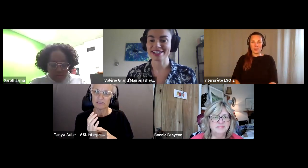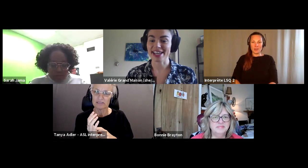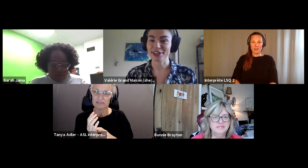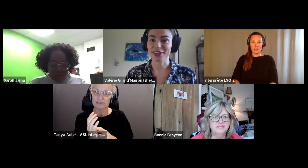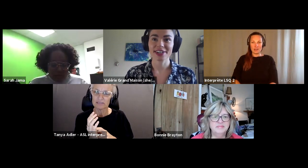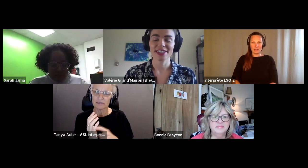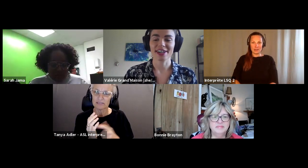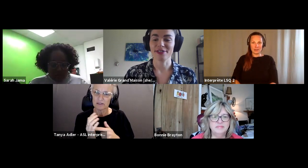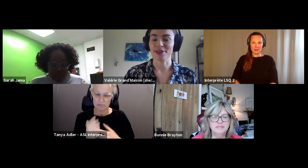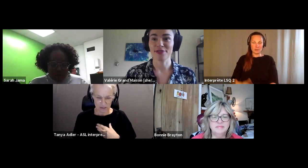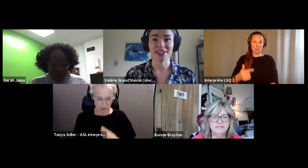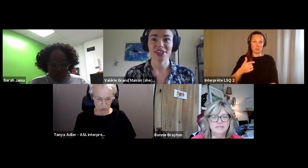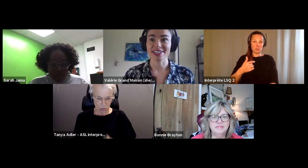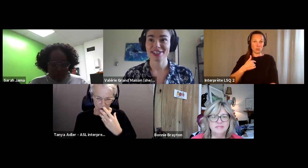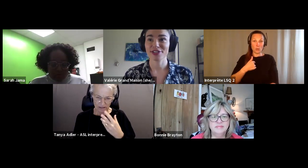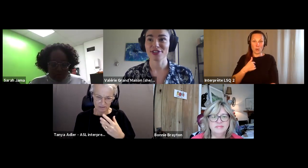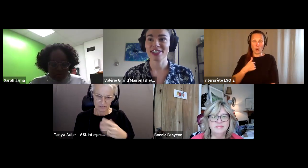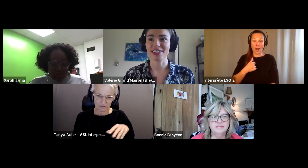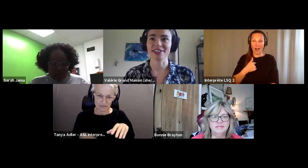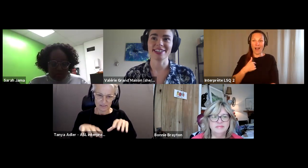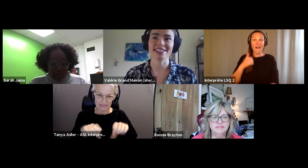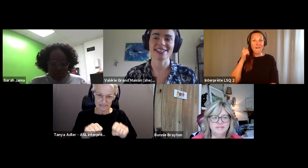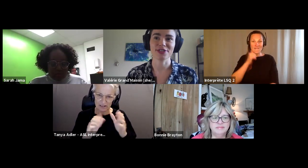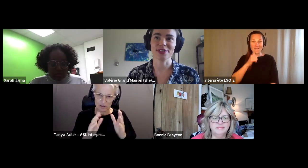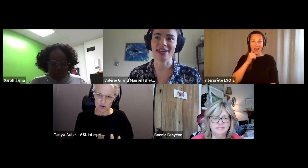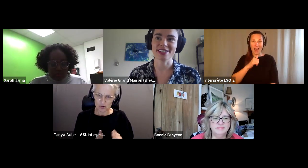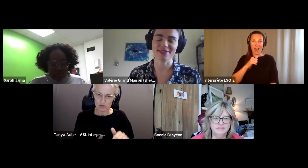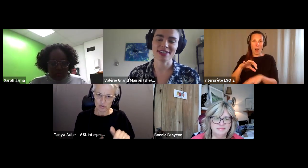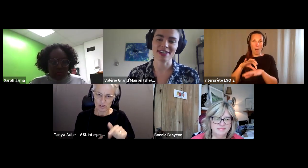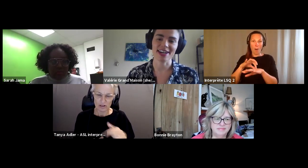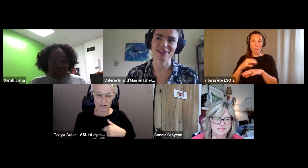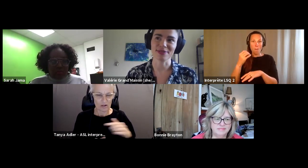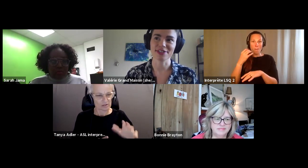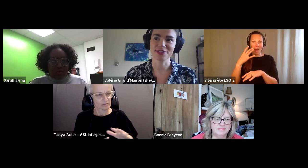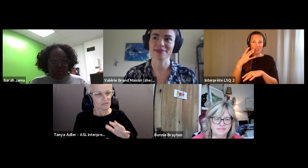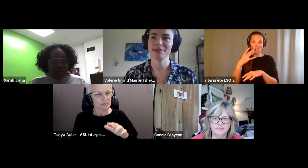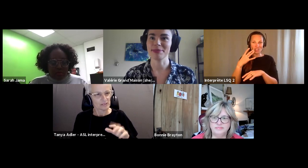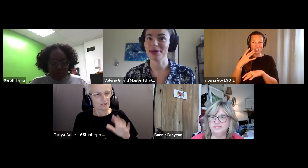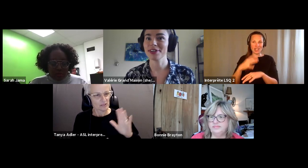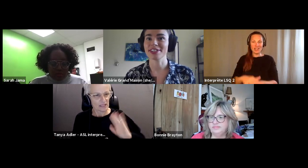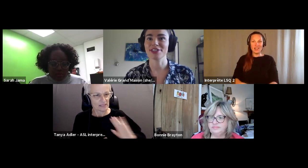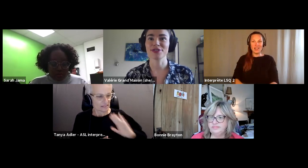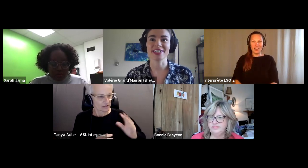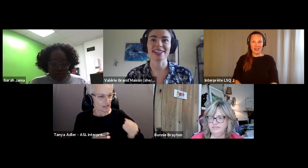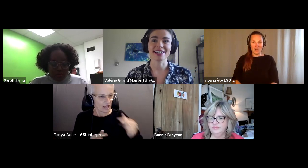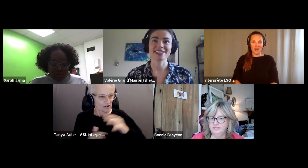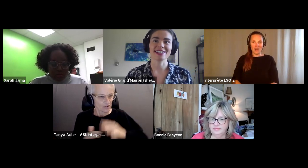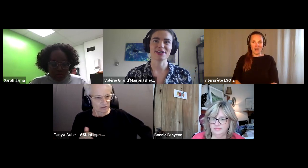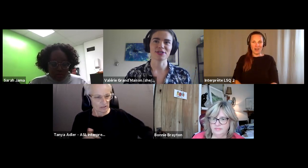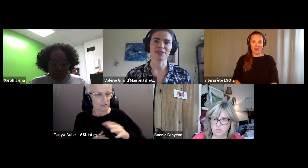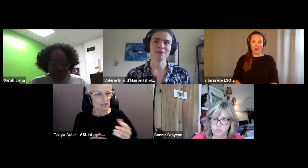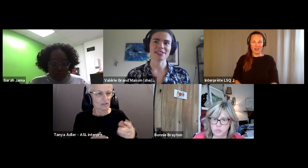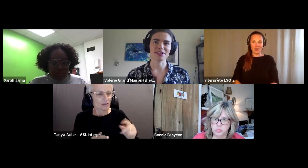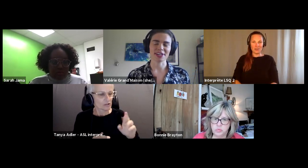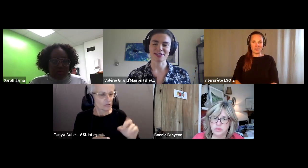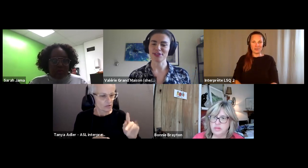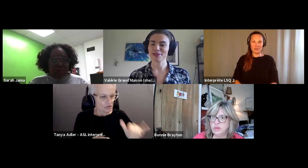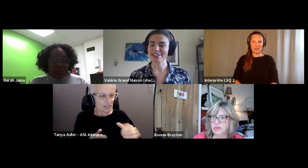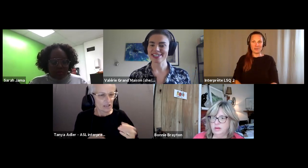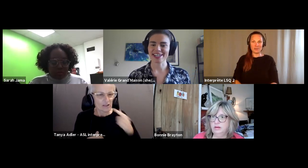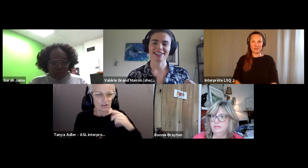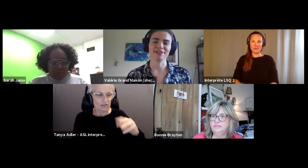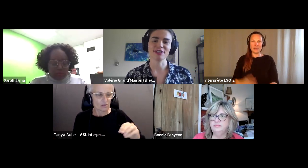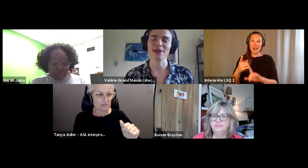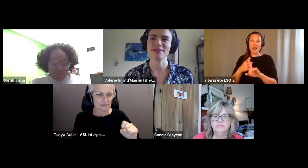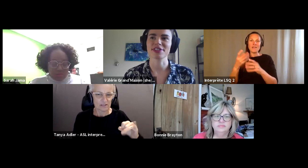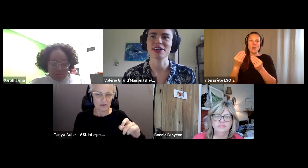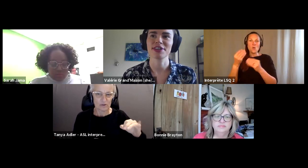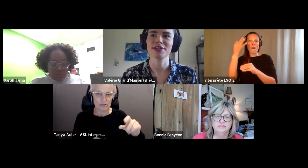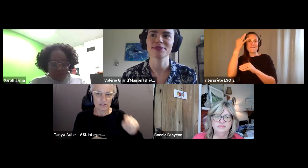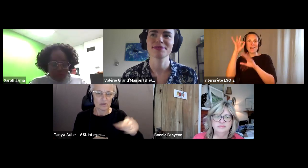Valérie Grand’Maison (she/elle): White settler from French ancestry on the ancestral lands at the other hundred people and the Treaty land and territory of the mississauga credit, I live in guelph Ontario.